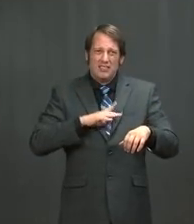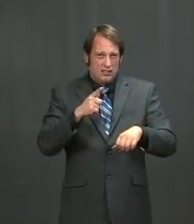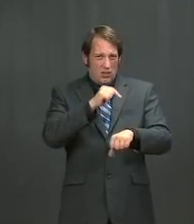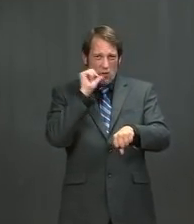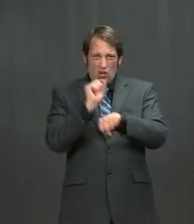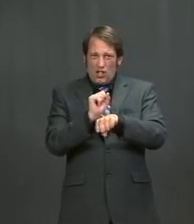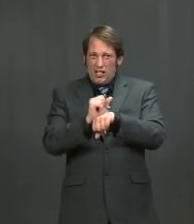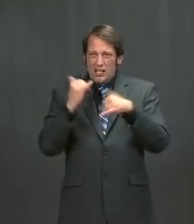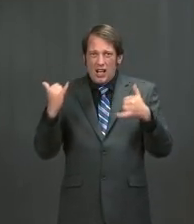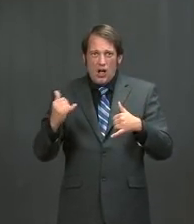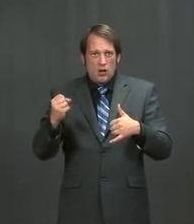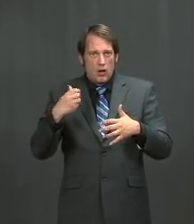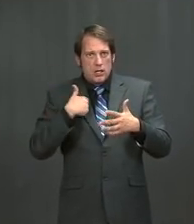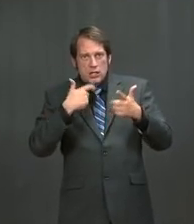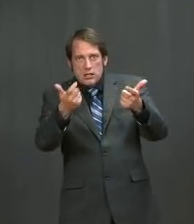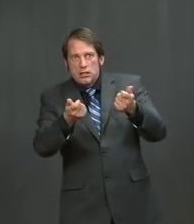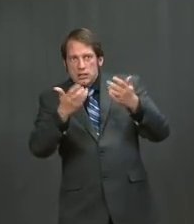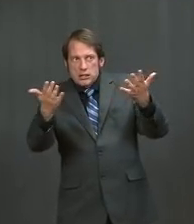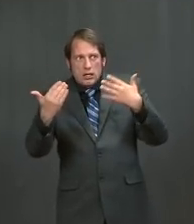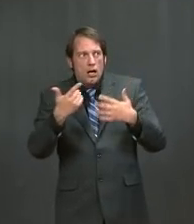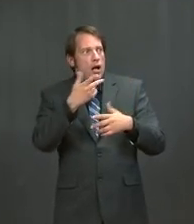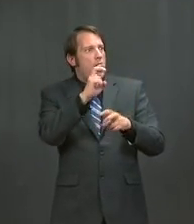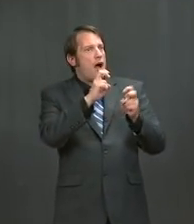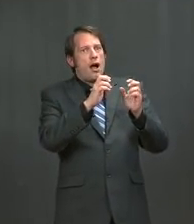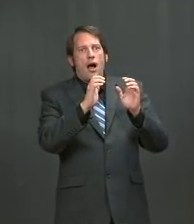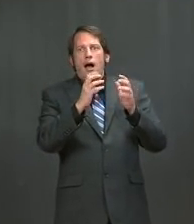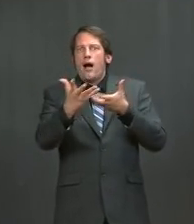So there are a number of components that I outlined earlier